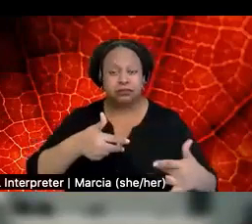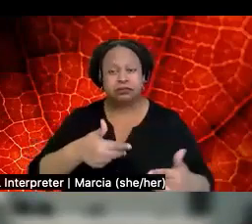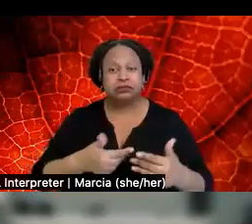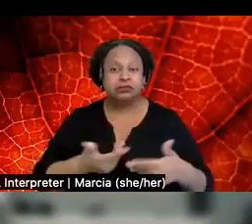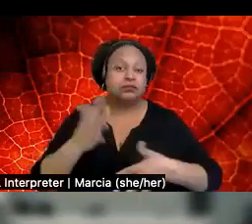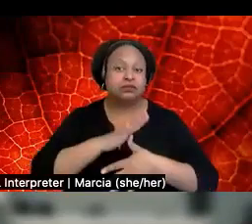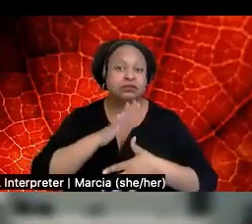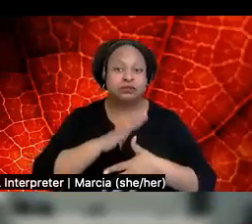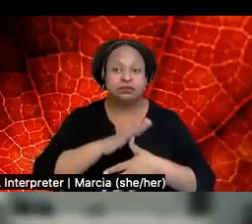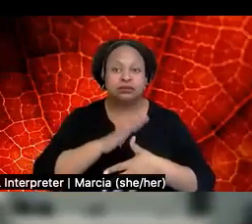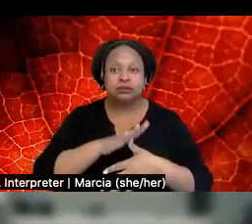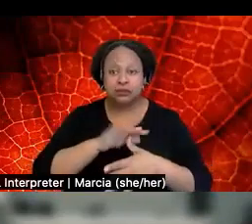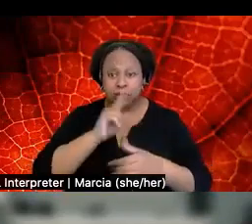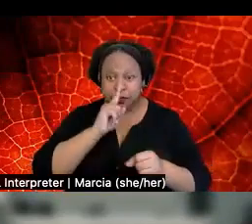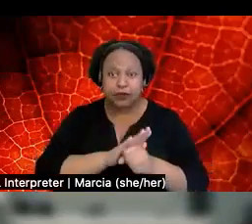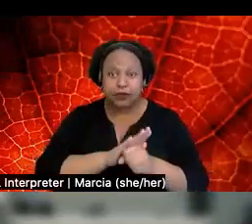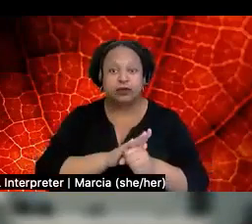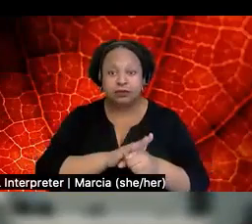the presence of a disability on behalf of the university.